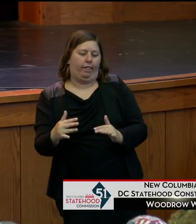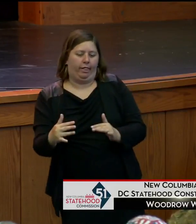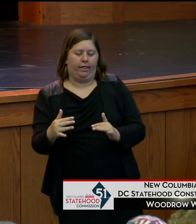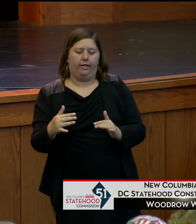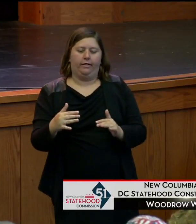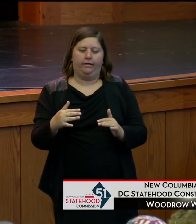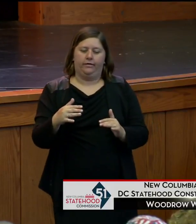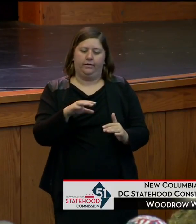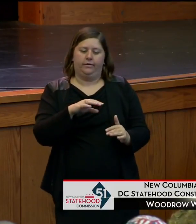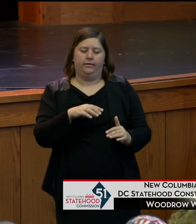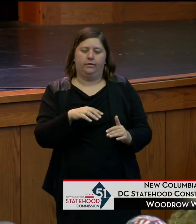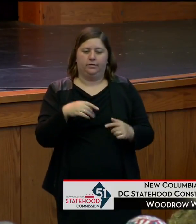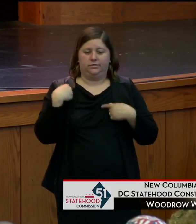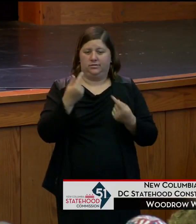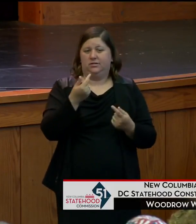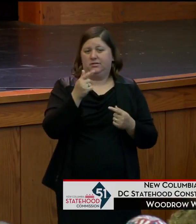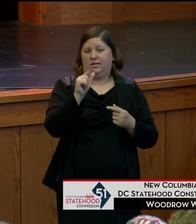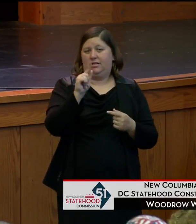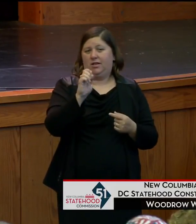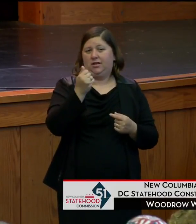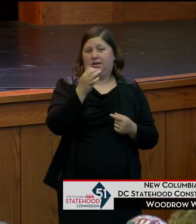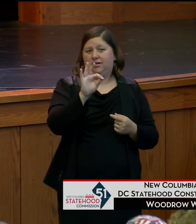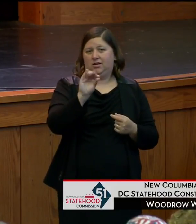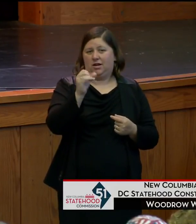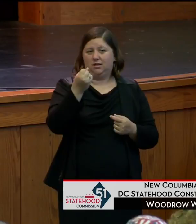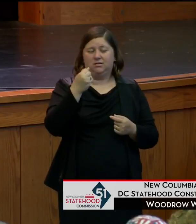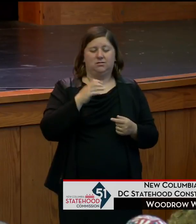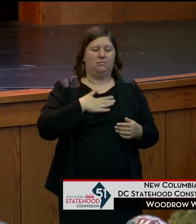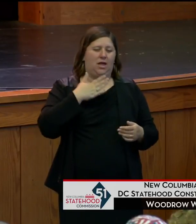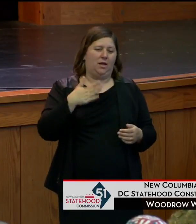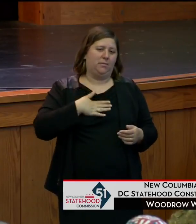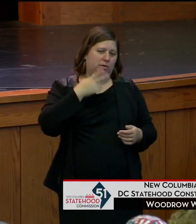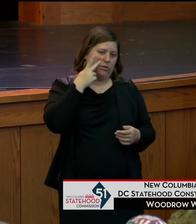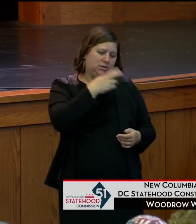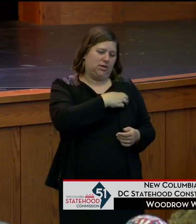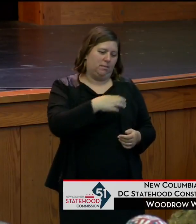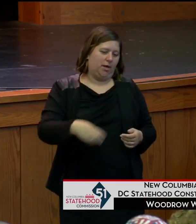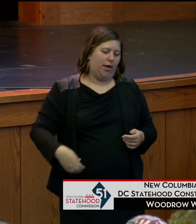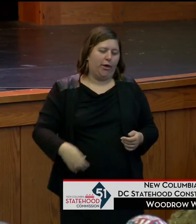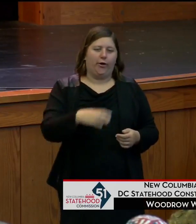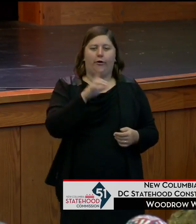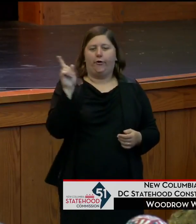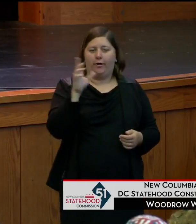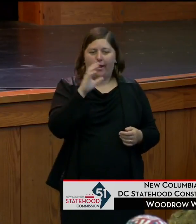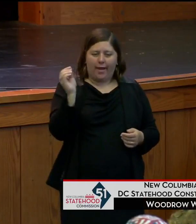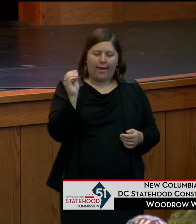I'M VERY PLEASED THAT THE MAYOR AND THE STATEHOOD COMMISSION ARE